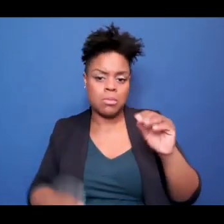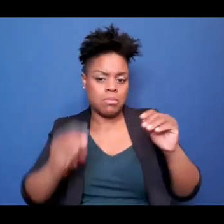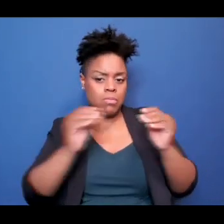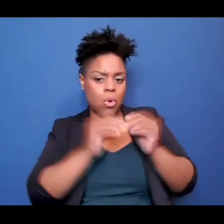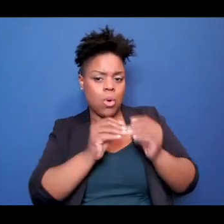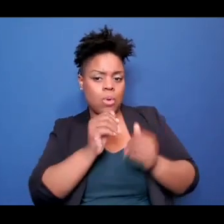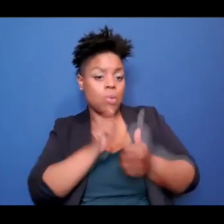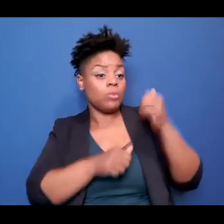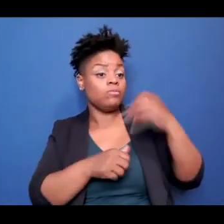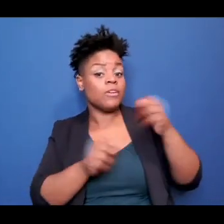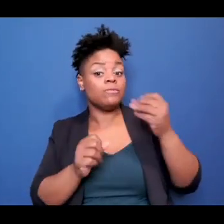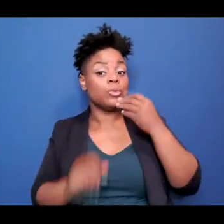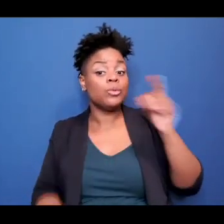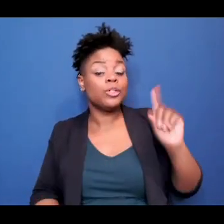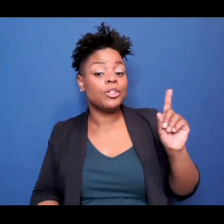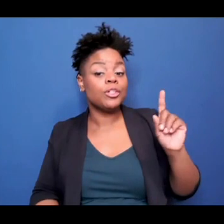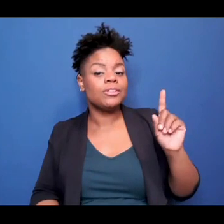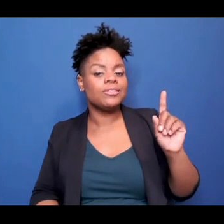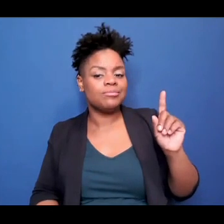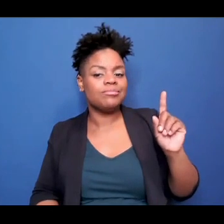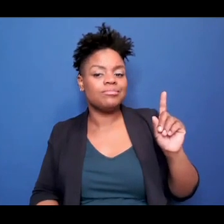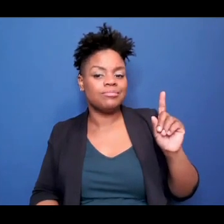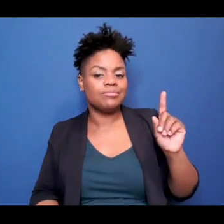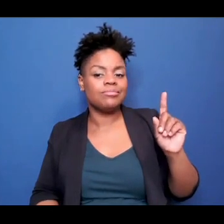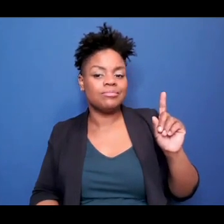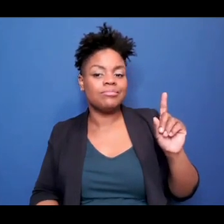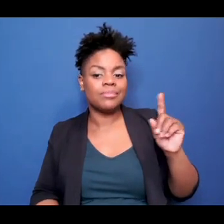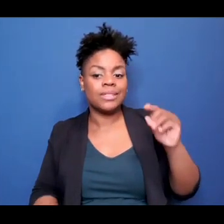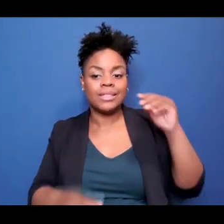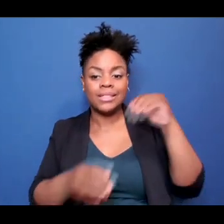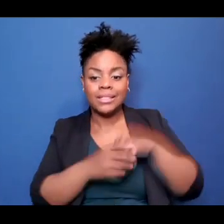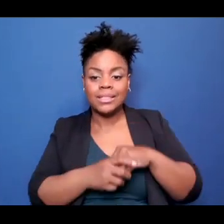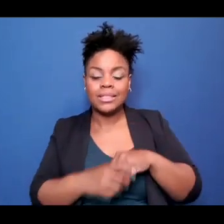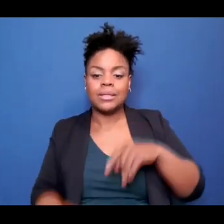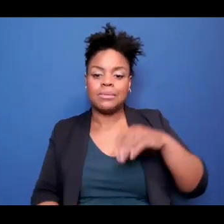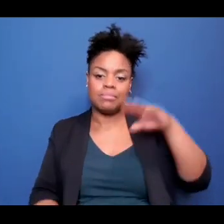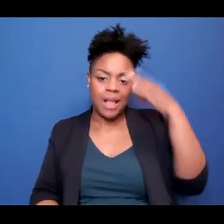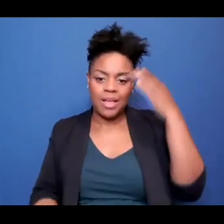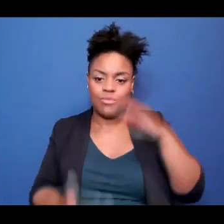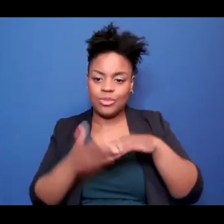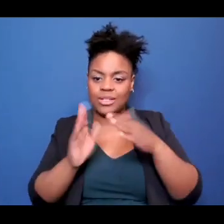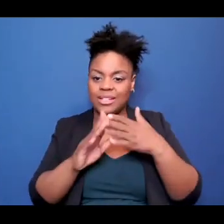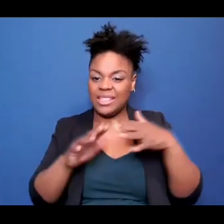THURS DESTINATIONS FAST FOOD WAS MOST DENSE IN THE BRONX ACROSS HARLEM, TSIEN CENTRAL BROOKLYN